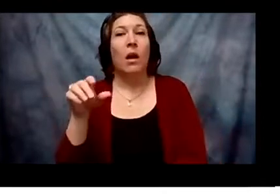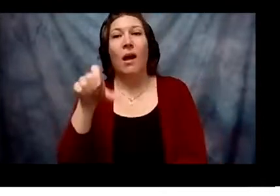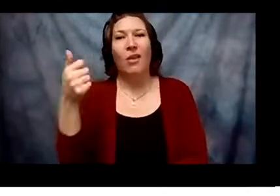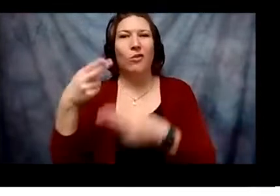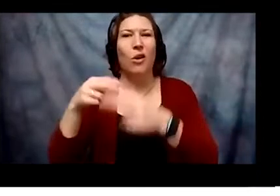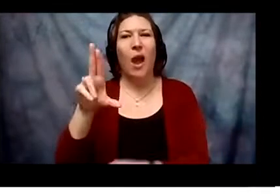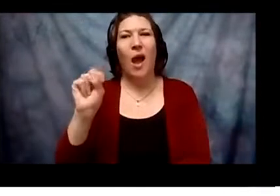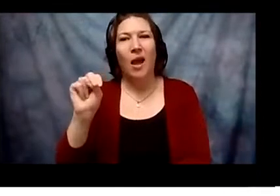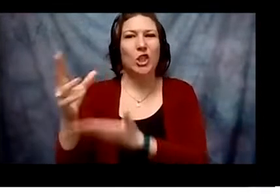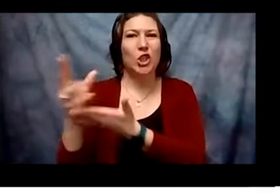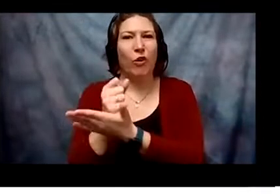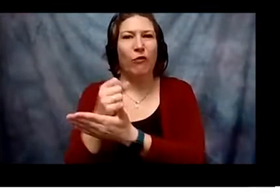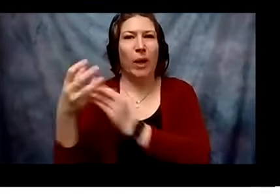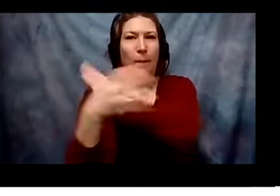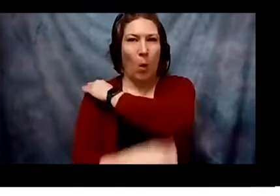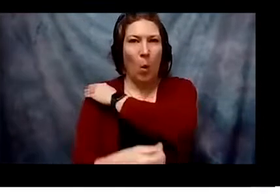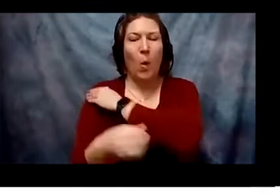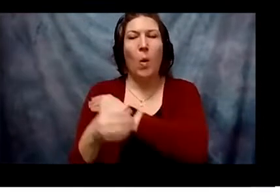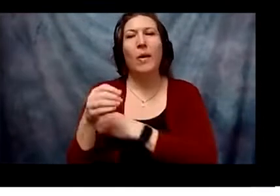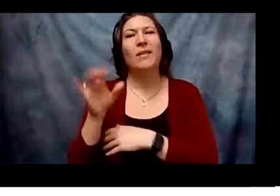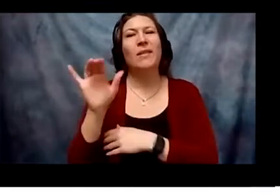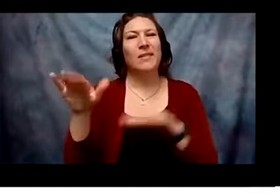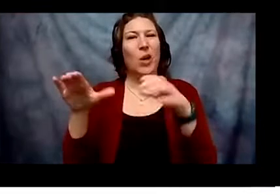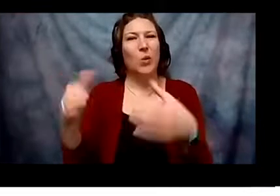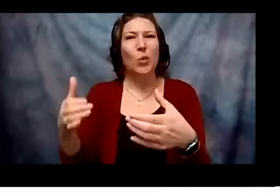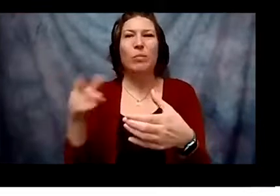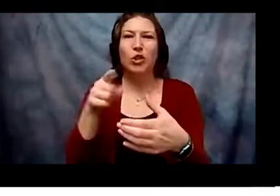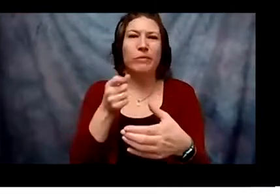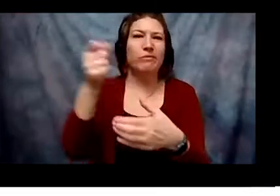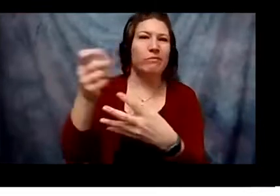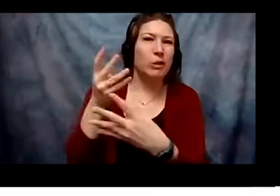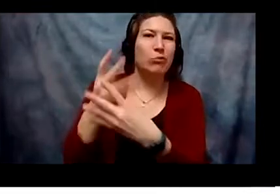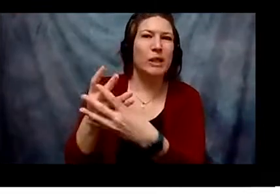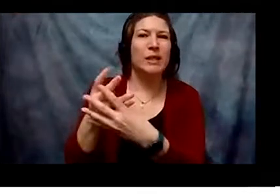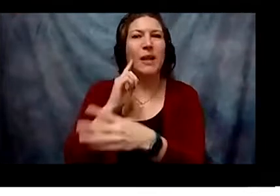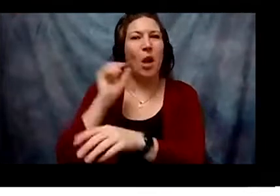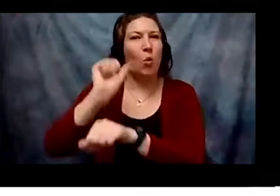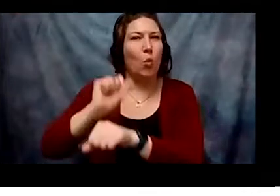This time the reformers wanted this group to be placed into prisons and work farms.